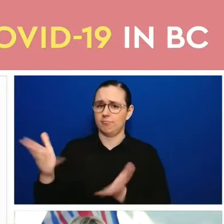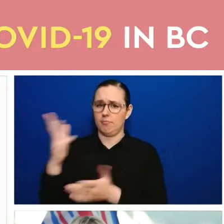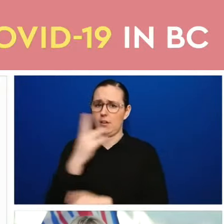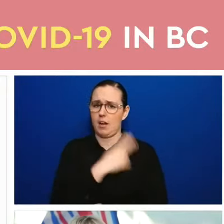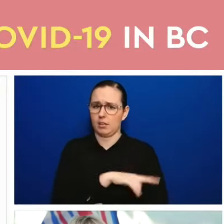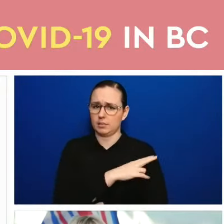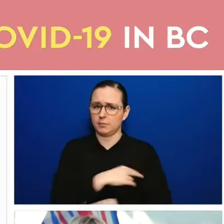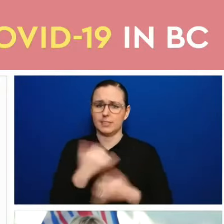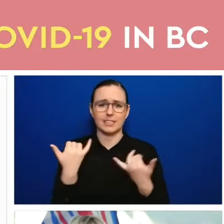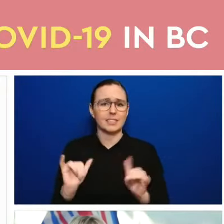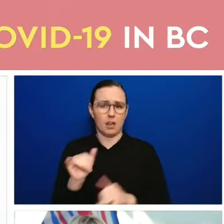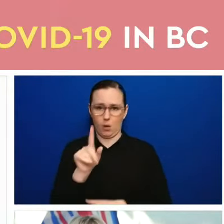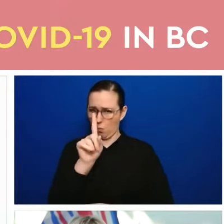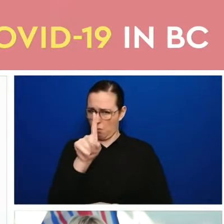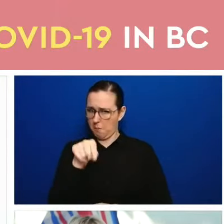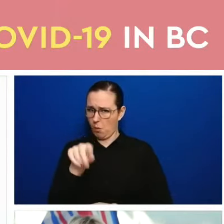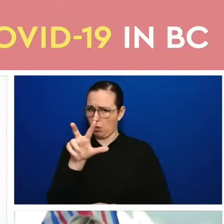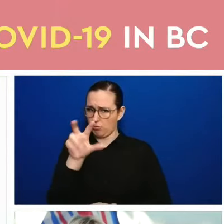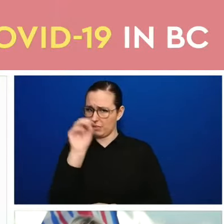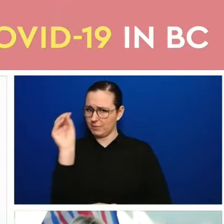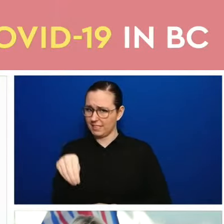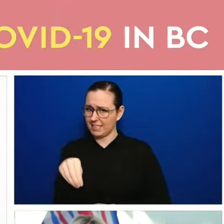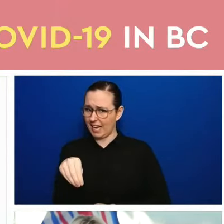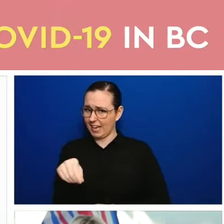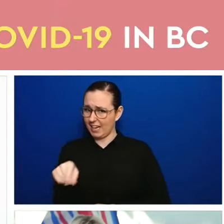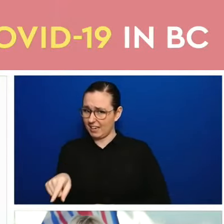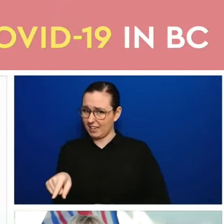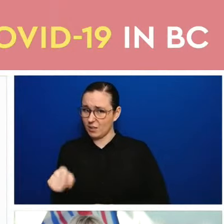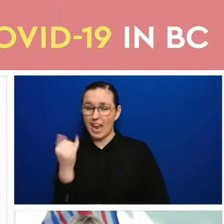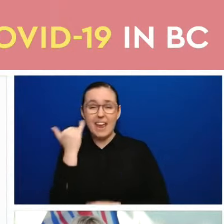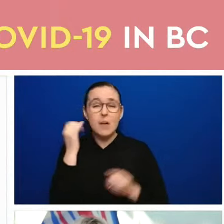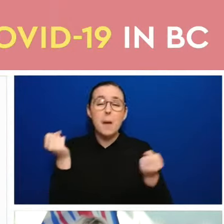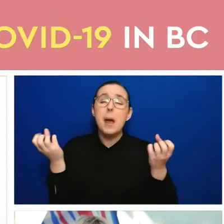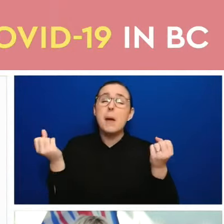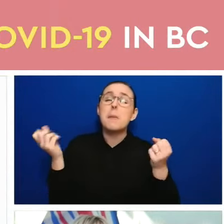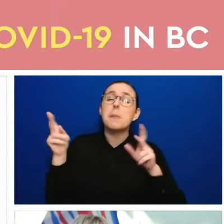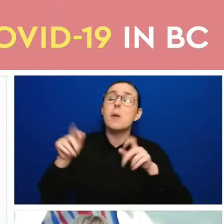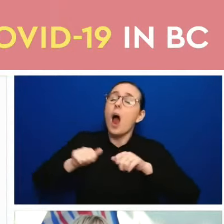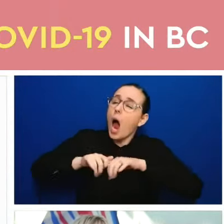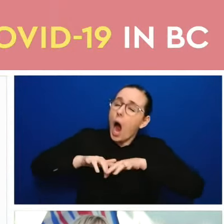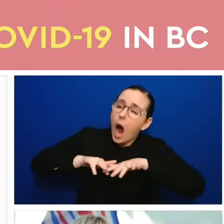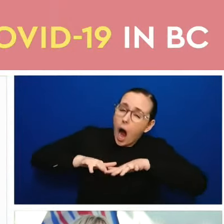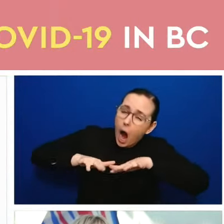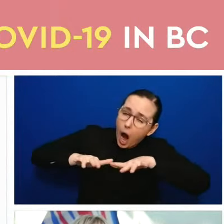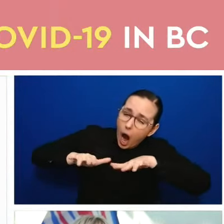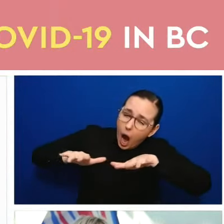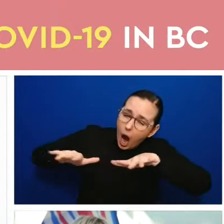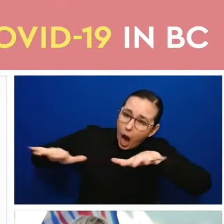risk of hospitalization is still very high when you have thousands of people a day who are being infected.